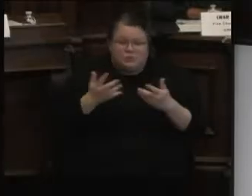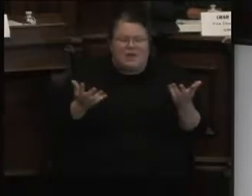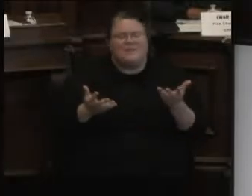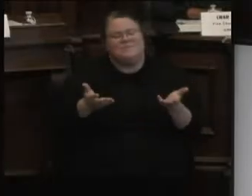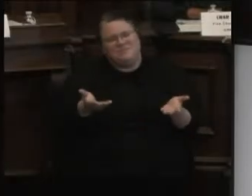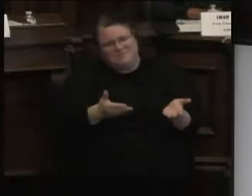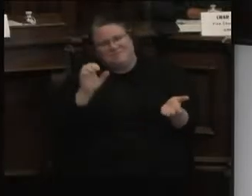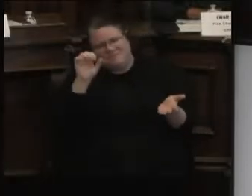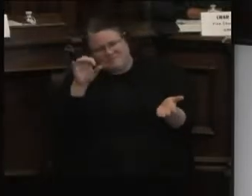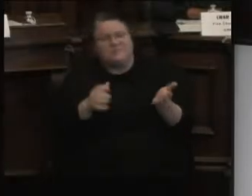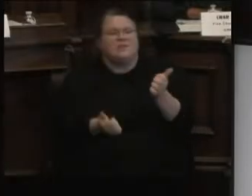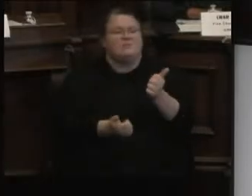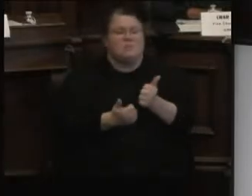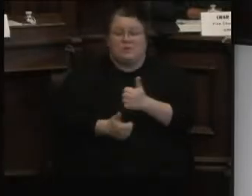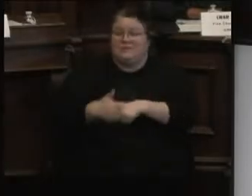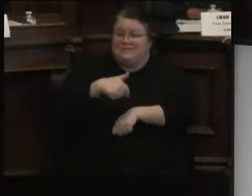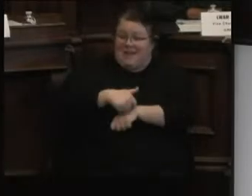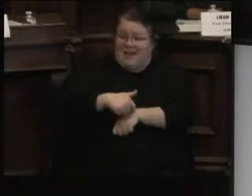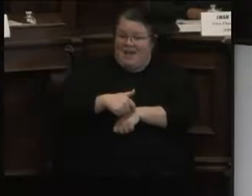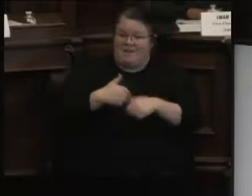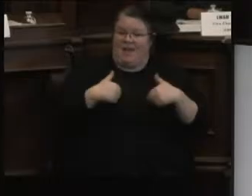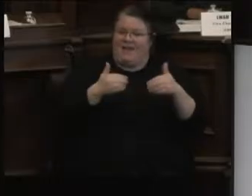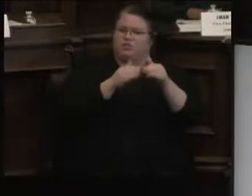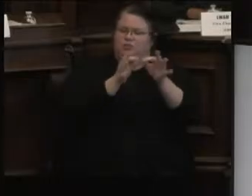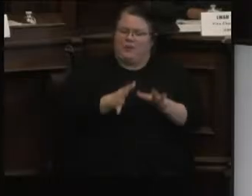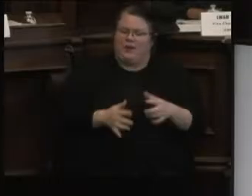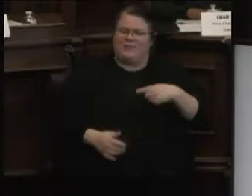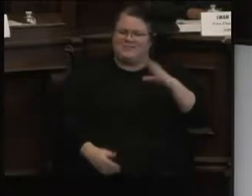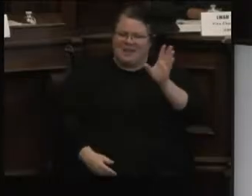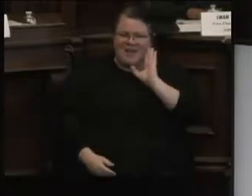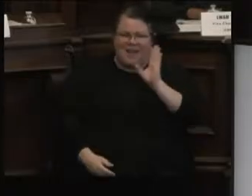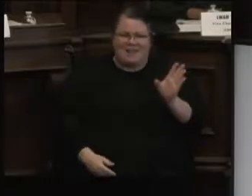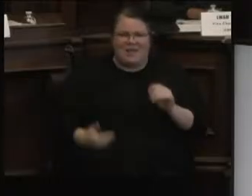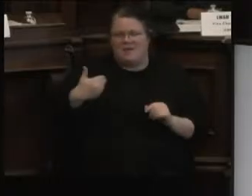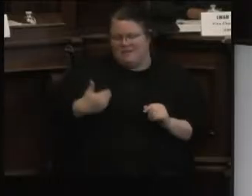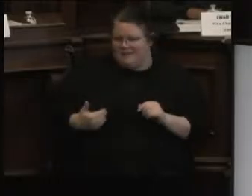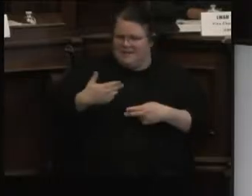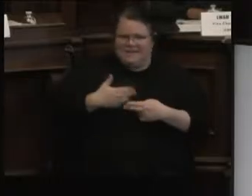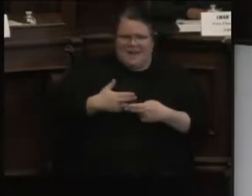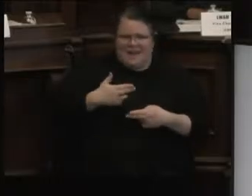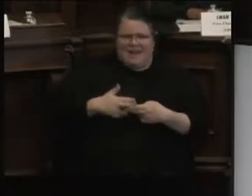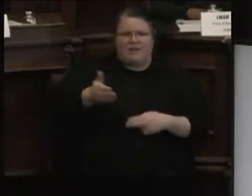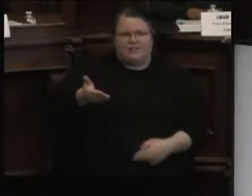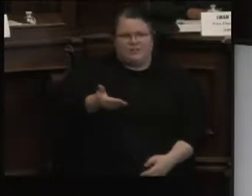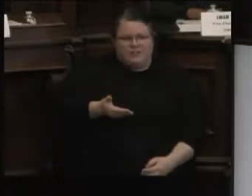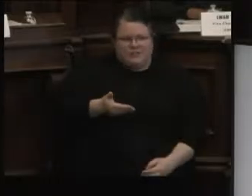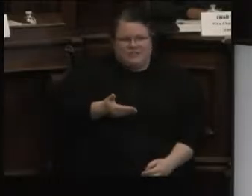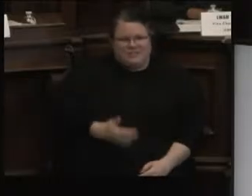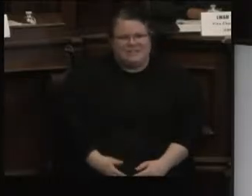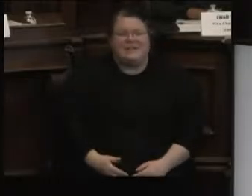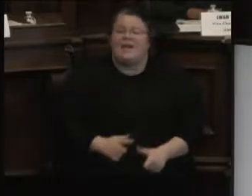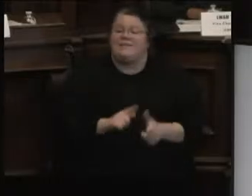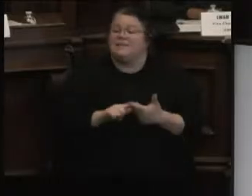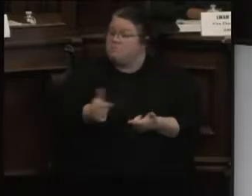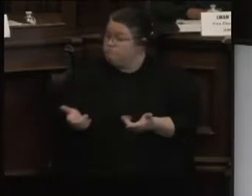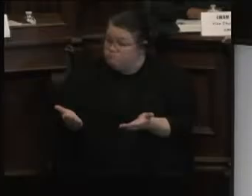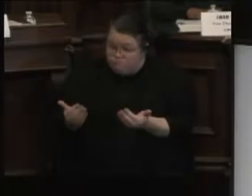There's a story to their name. In deaf culture, you introduce yourself. So I will frequently